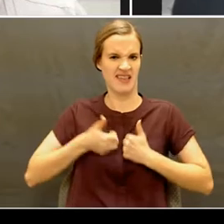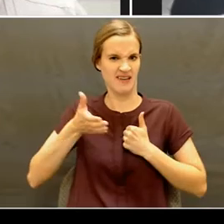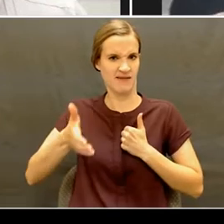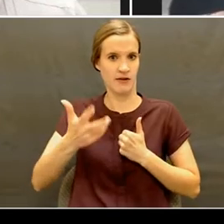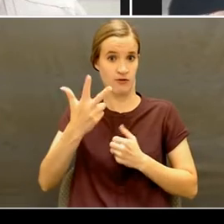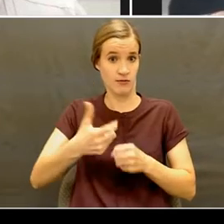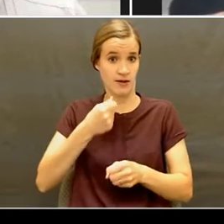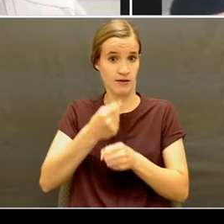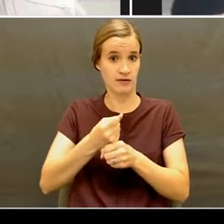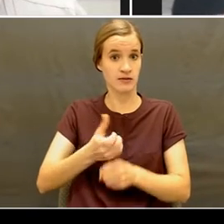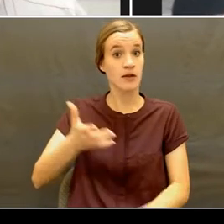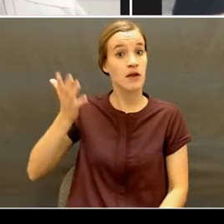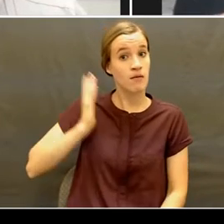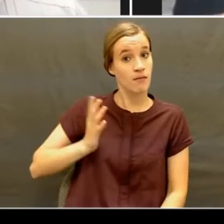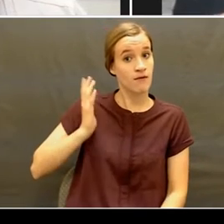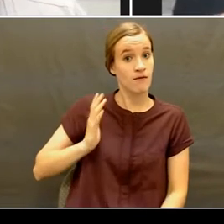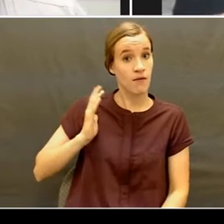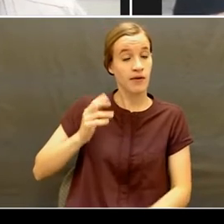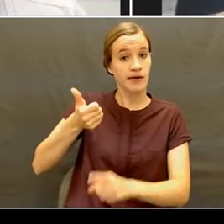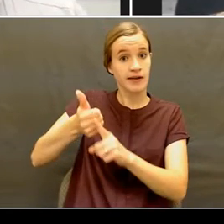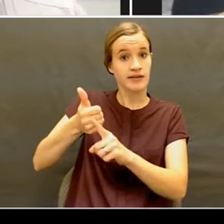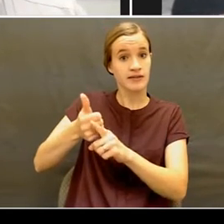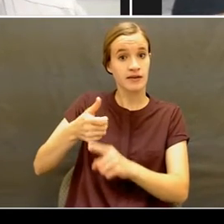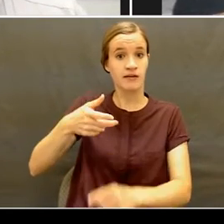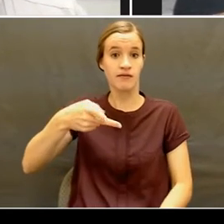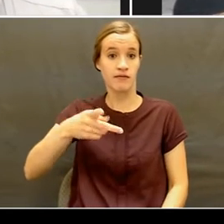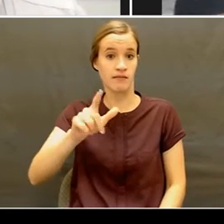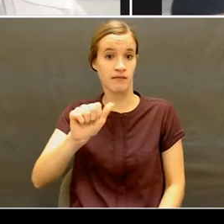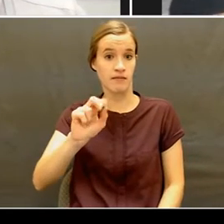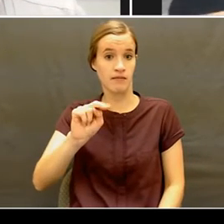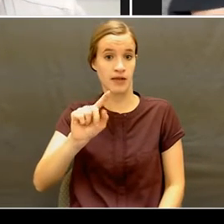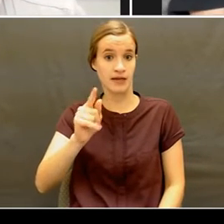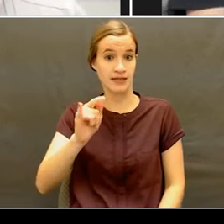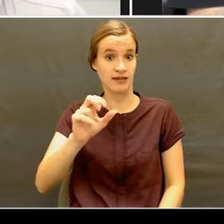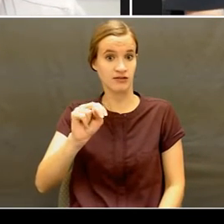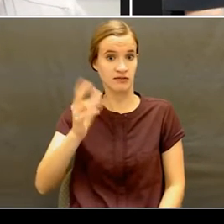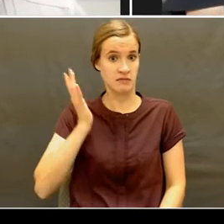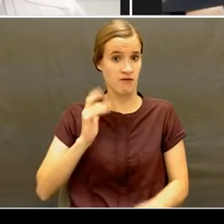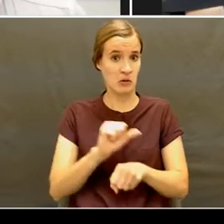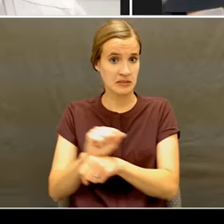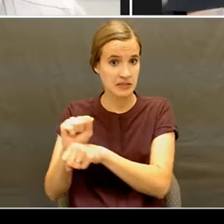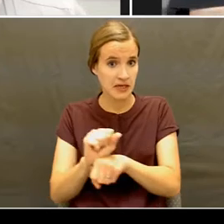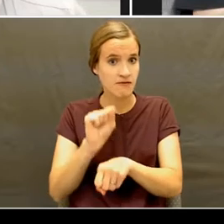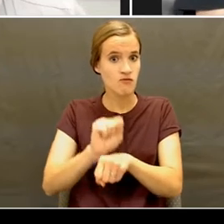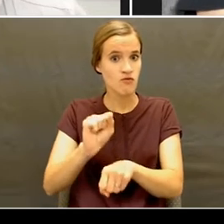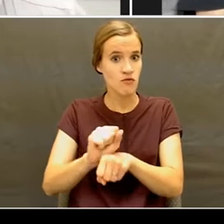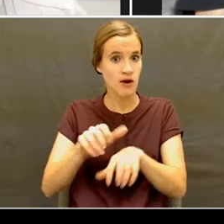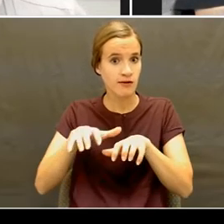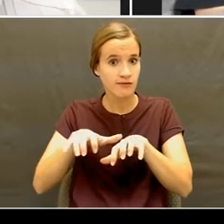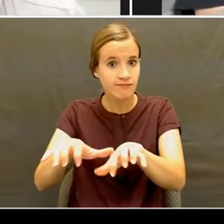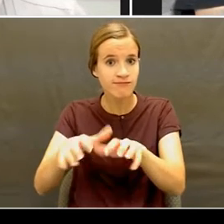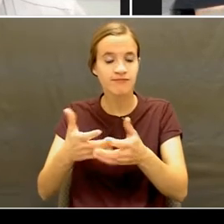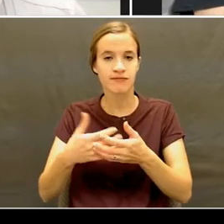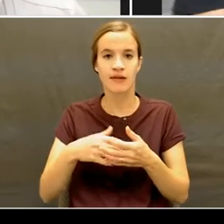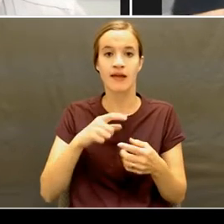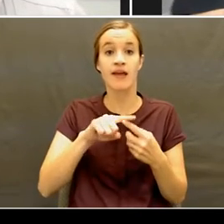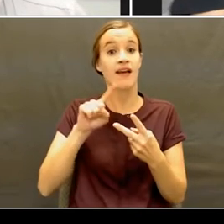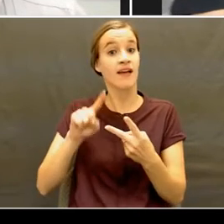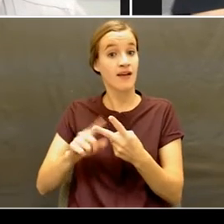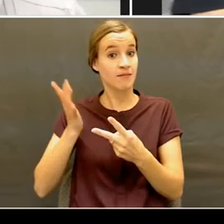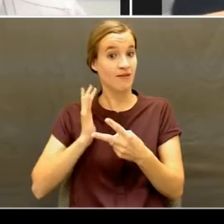was a part of the plantation. And was also was a part around to what was called freedom colonies,